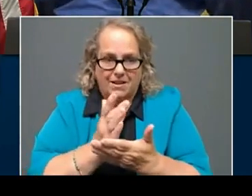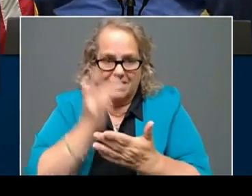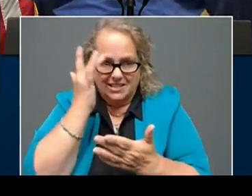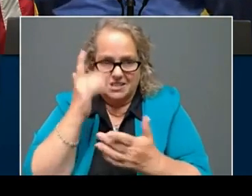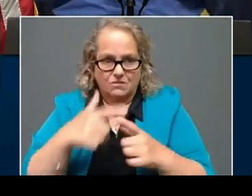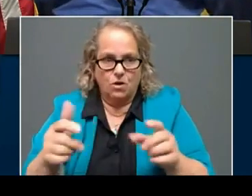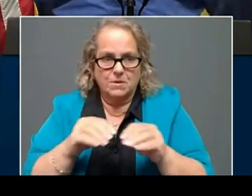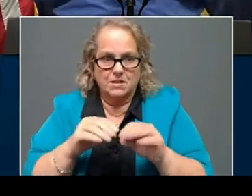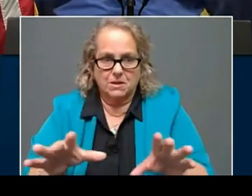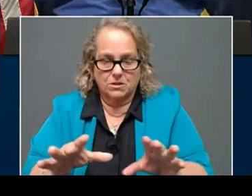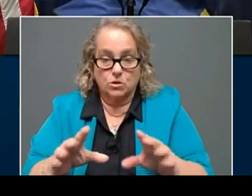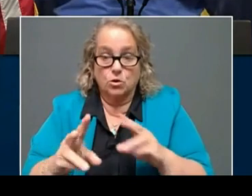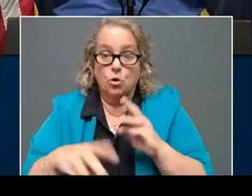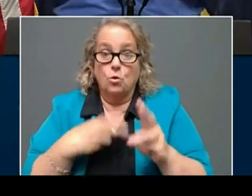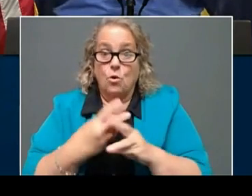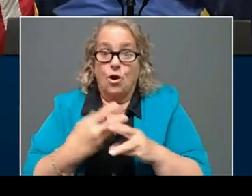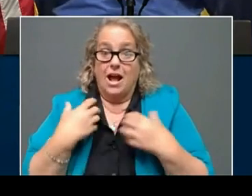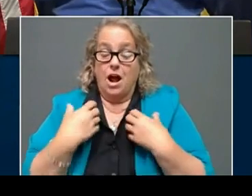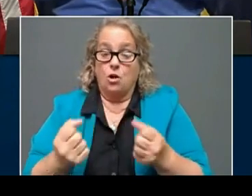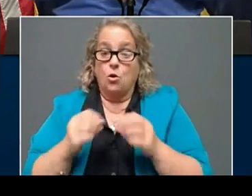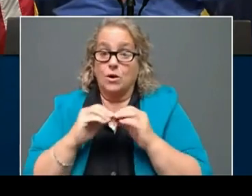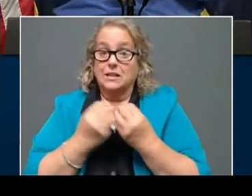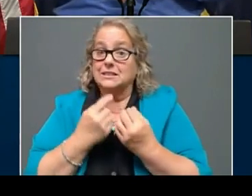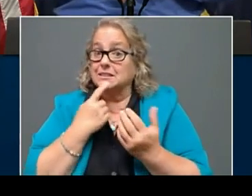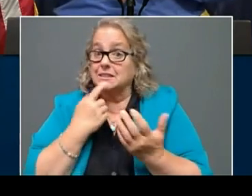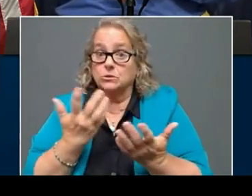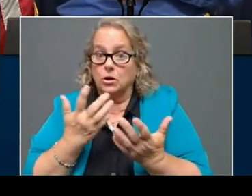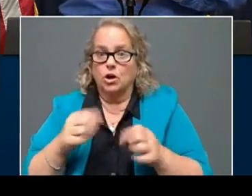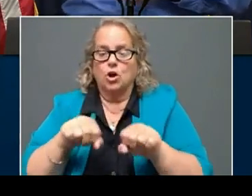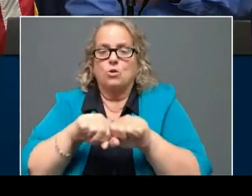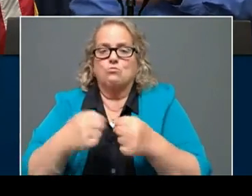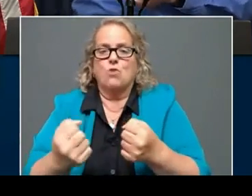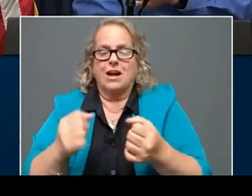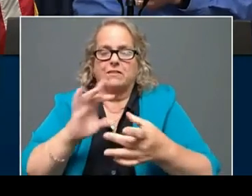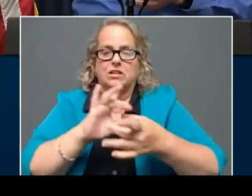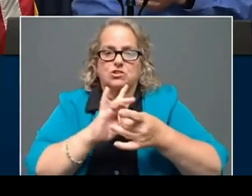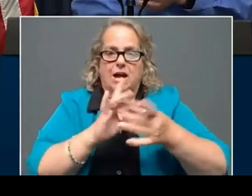Organization describes that is breaking the chains of transmission because the